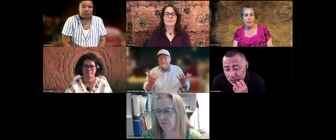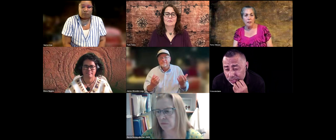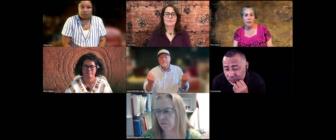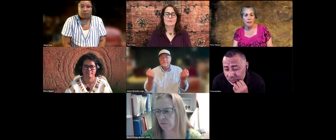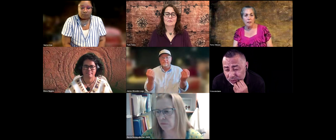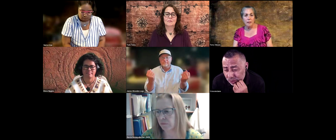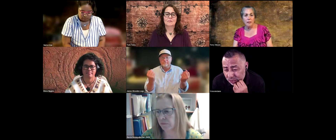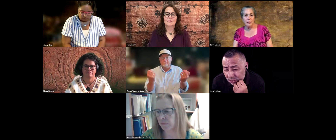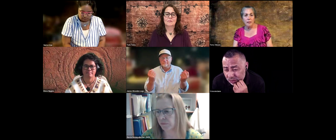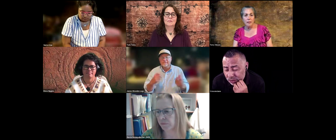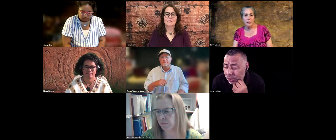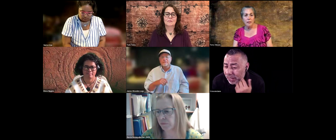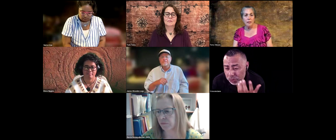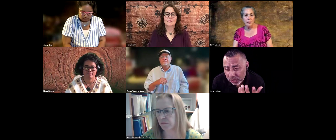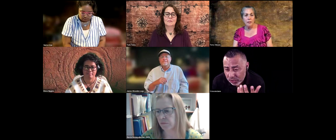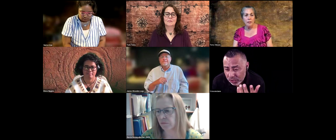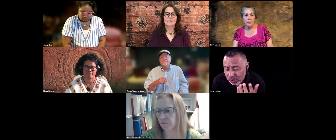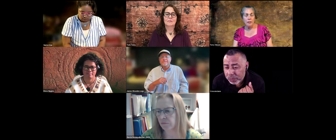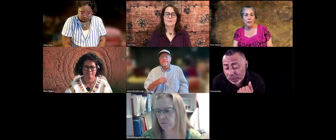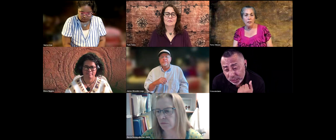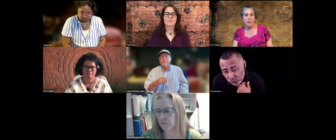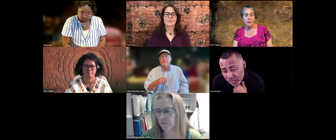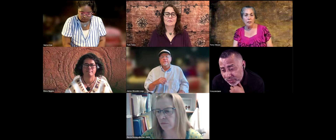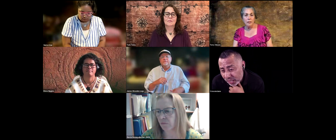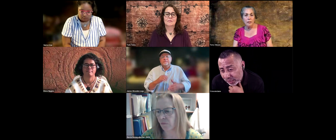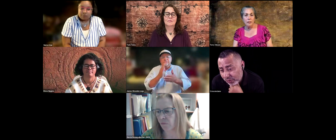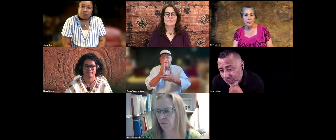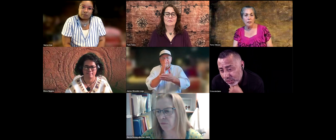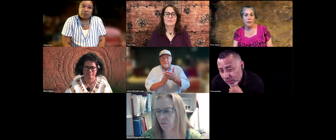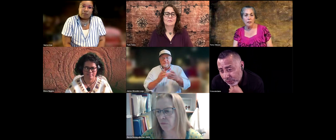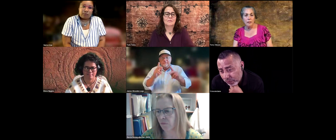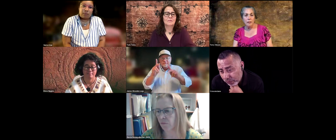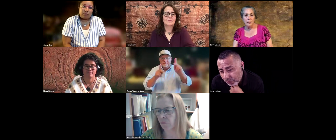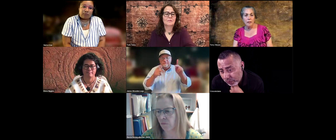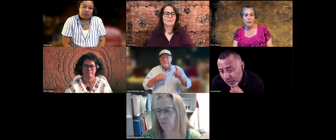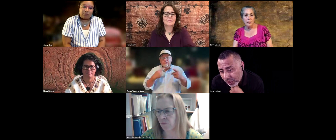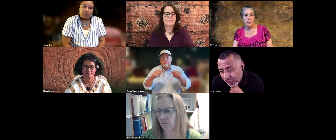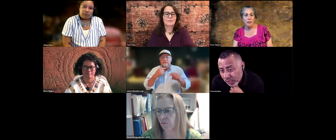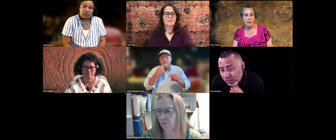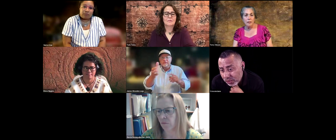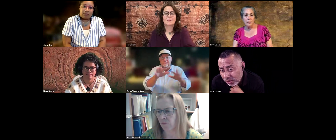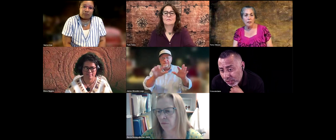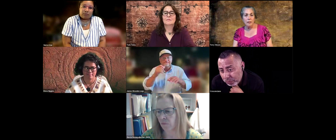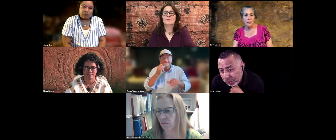Those that are deaf that don't hear don't have speech. But they do have sign language.